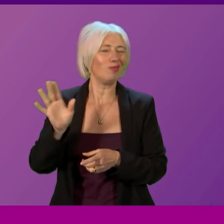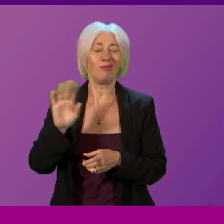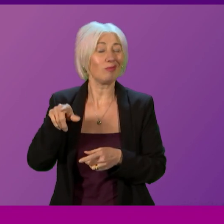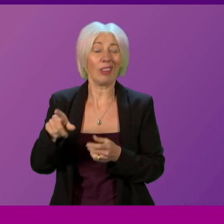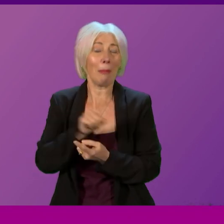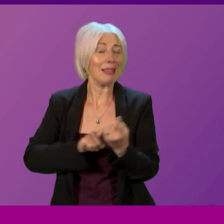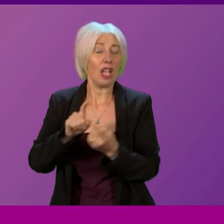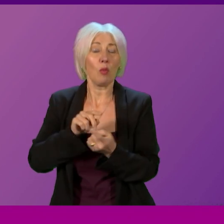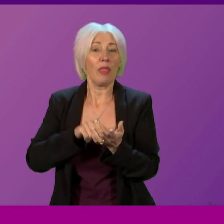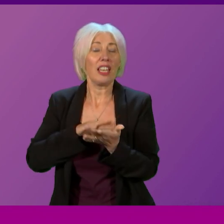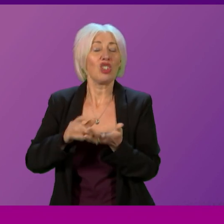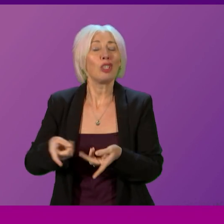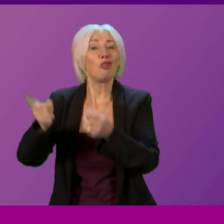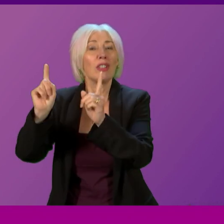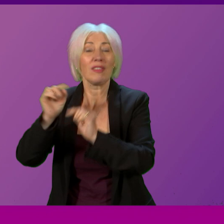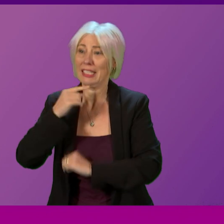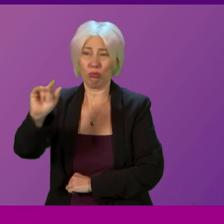saying that they are completely wrong.